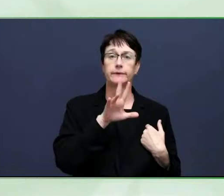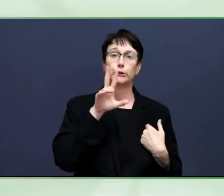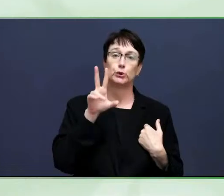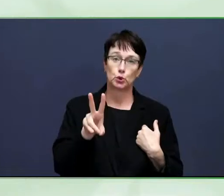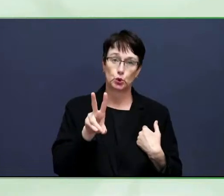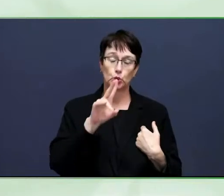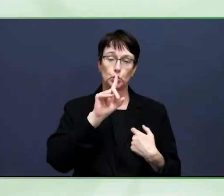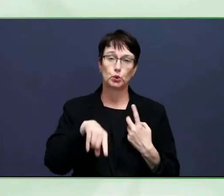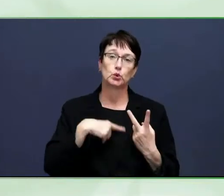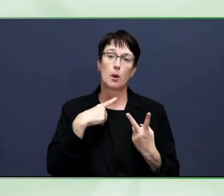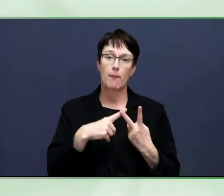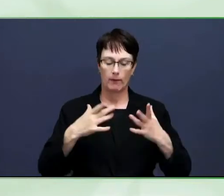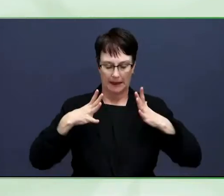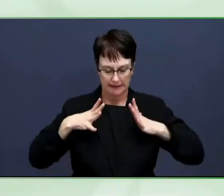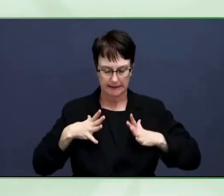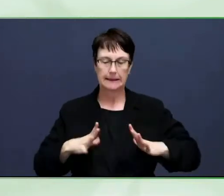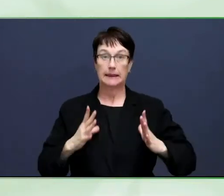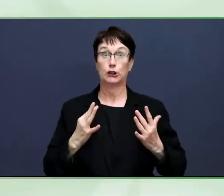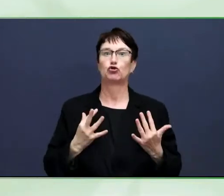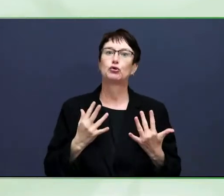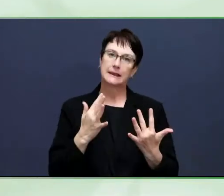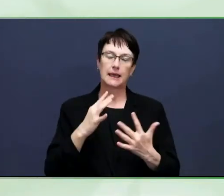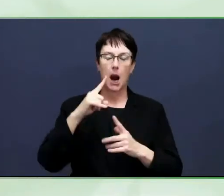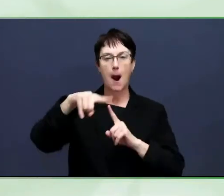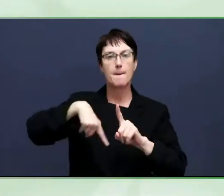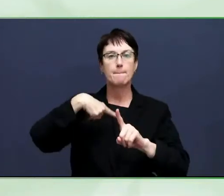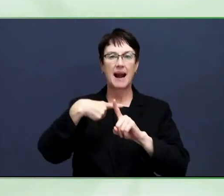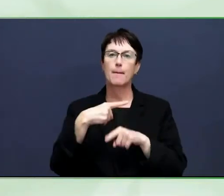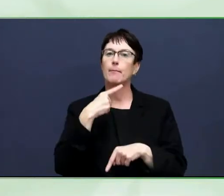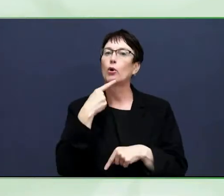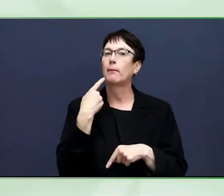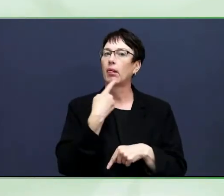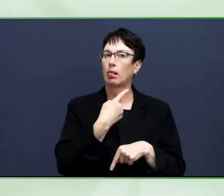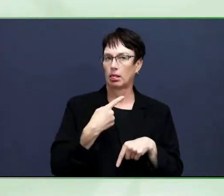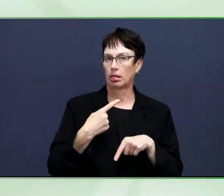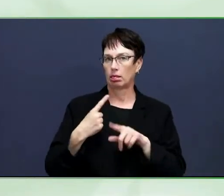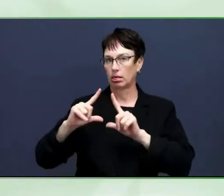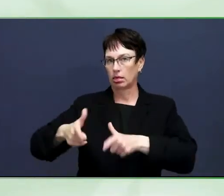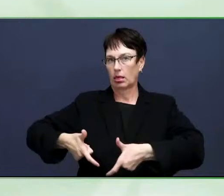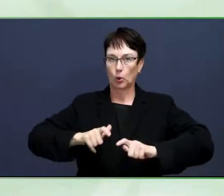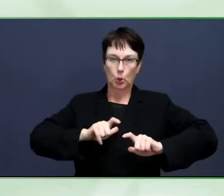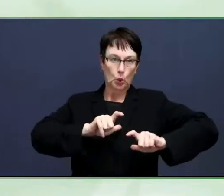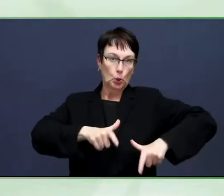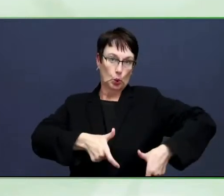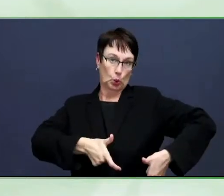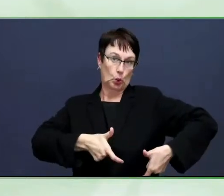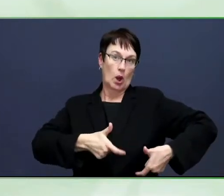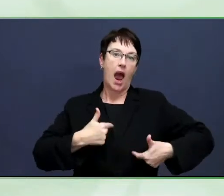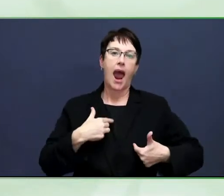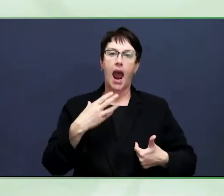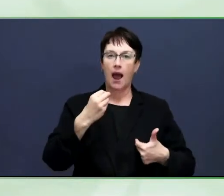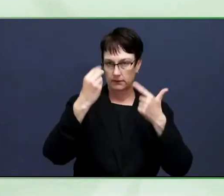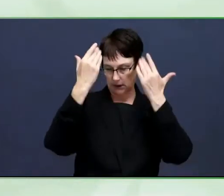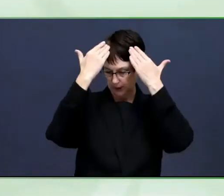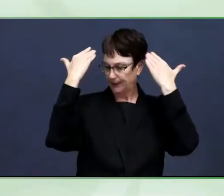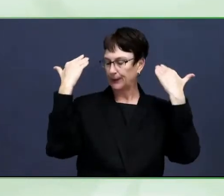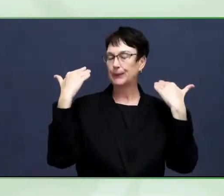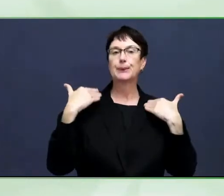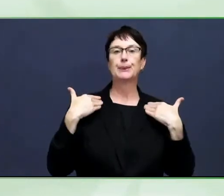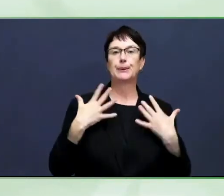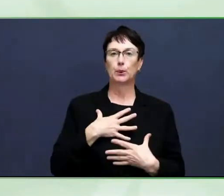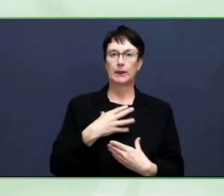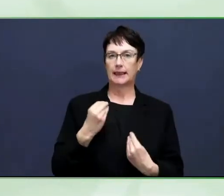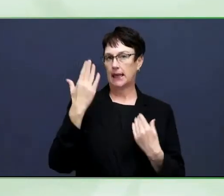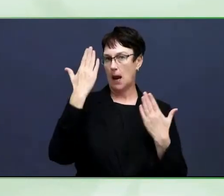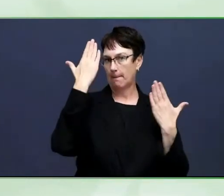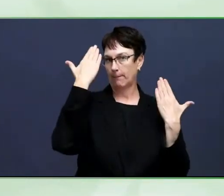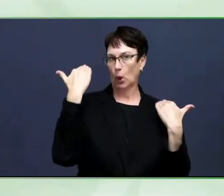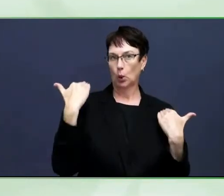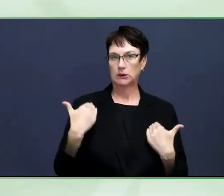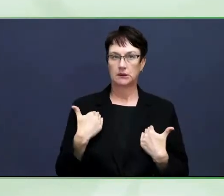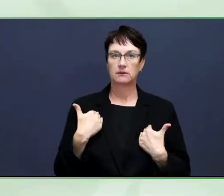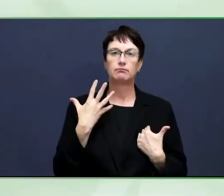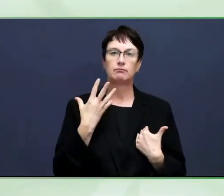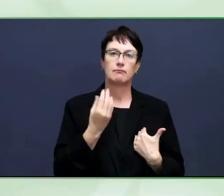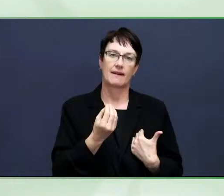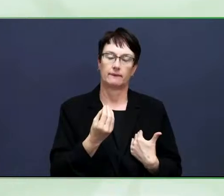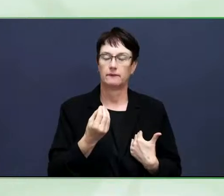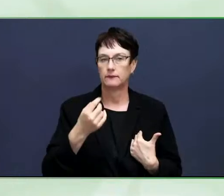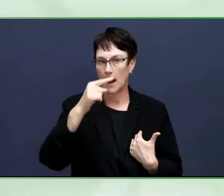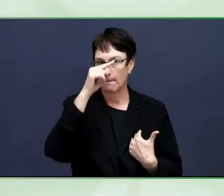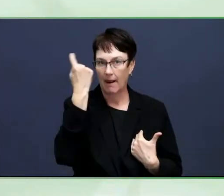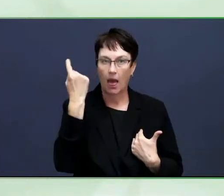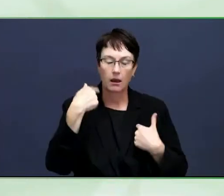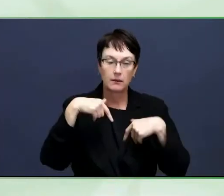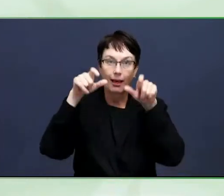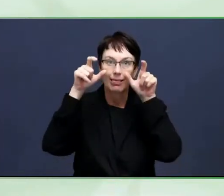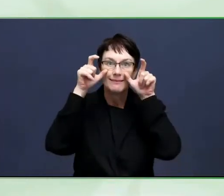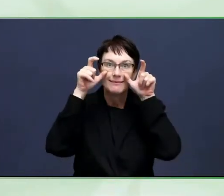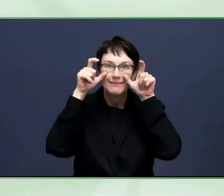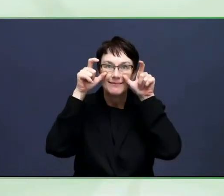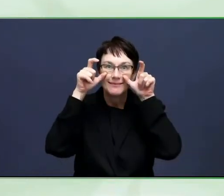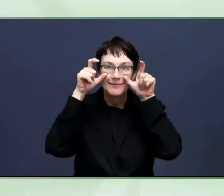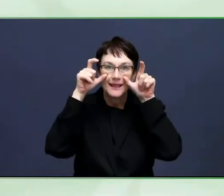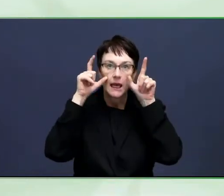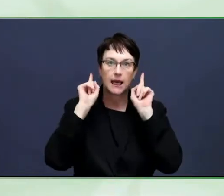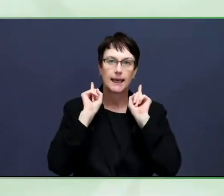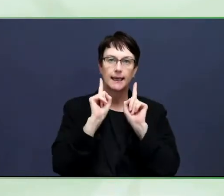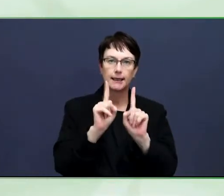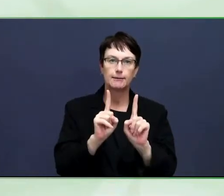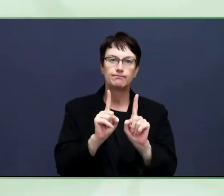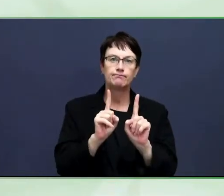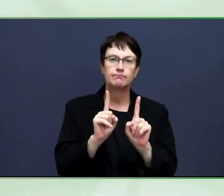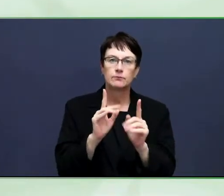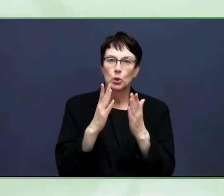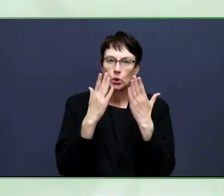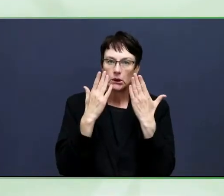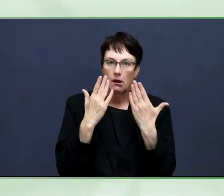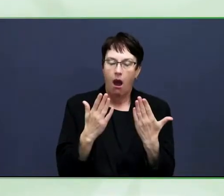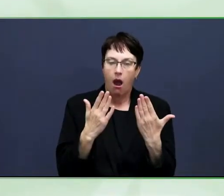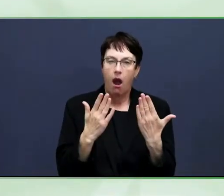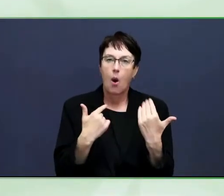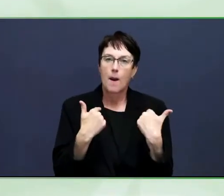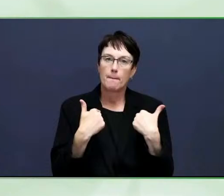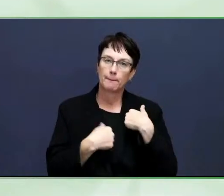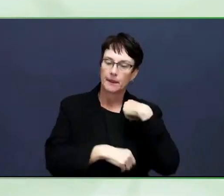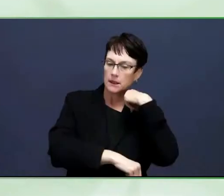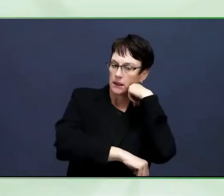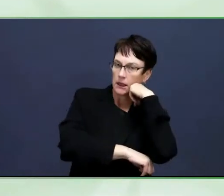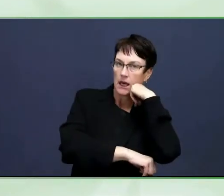I'm leaning against the counter talking to Samanta Bullock and Rama.